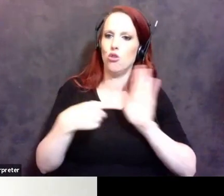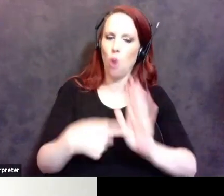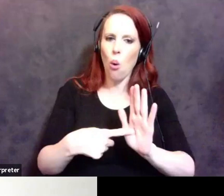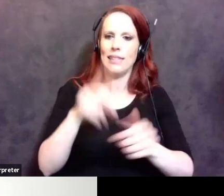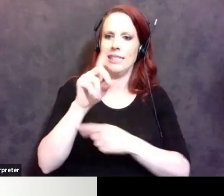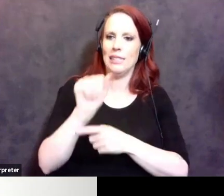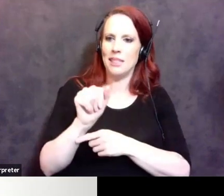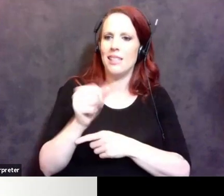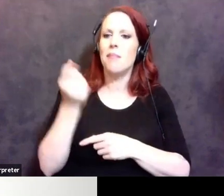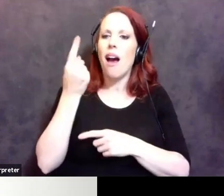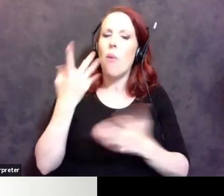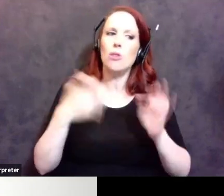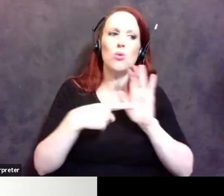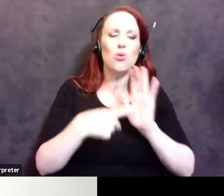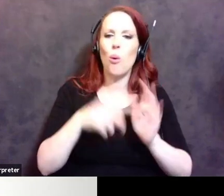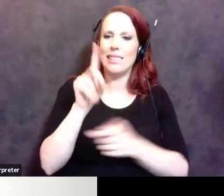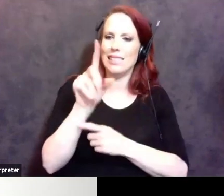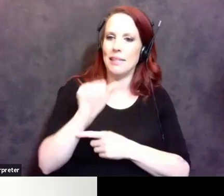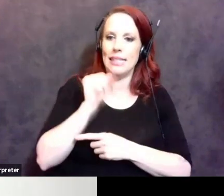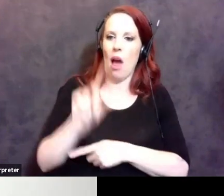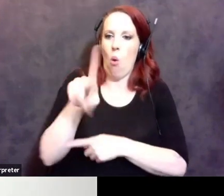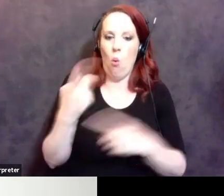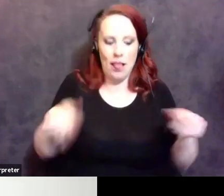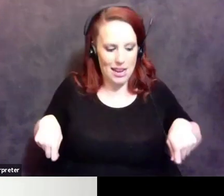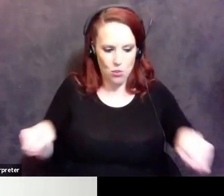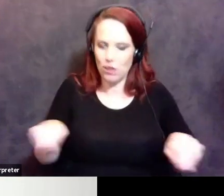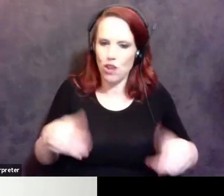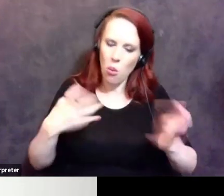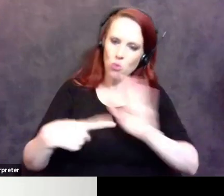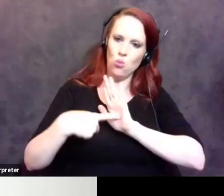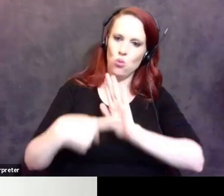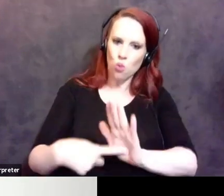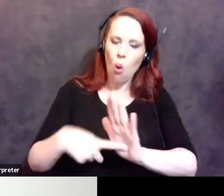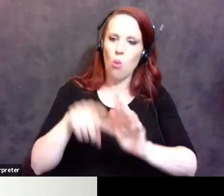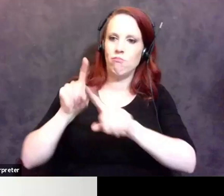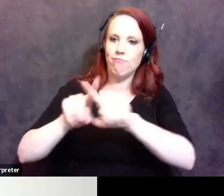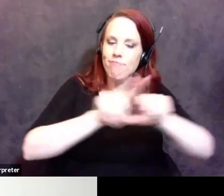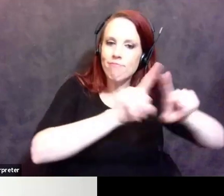looks like so many different things? I oftentimes get people making a comment to me but I don't